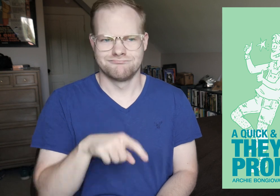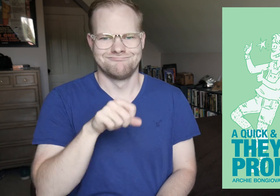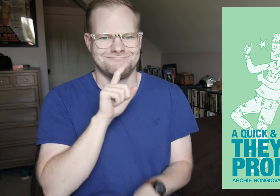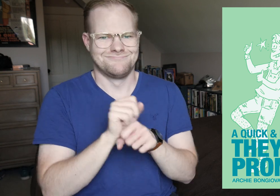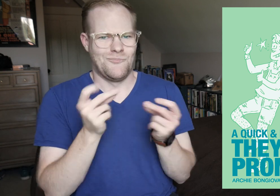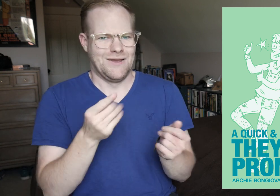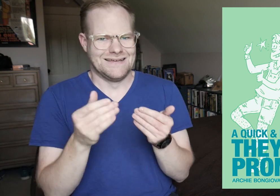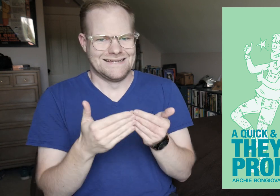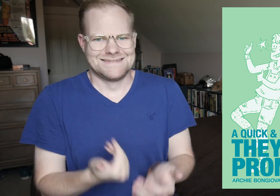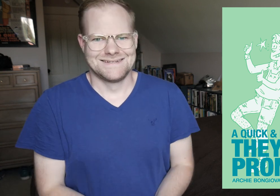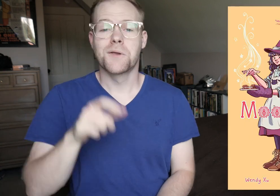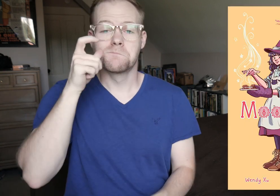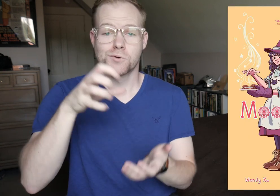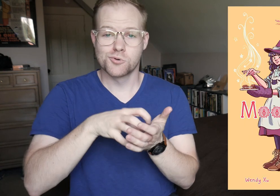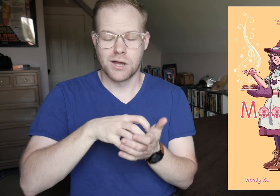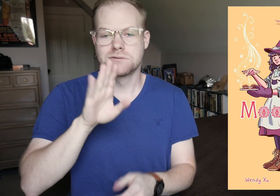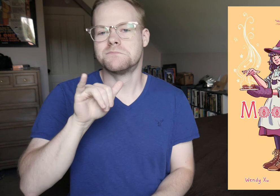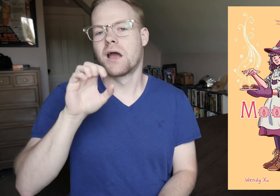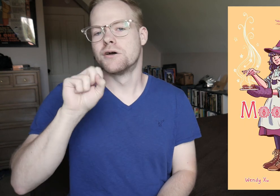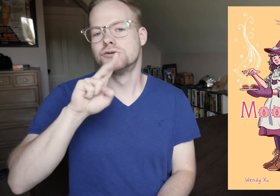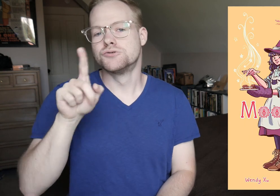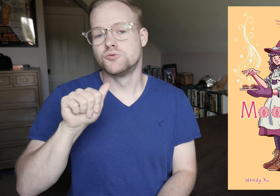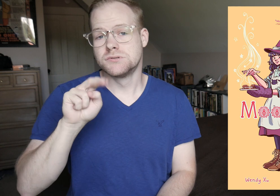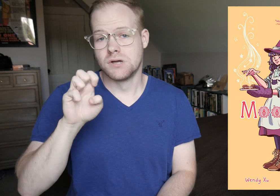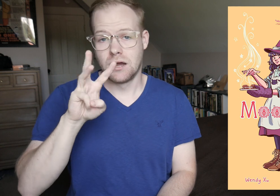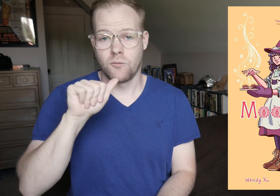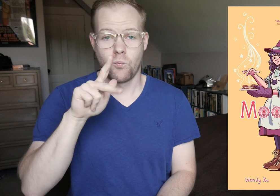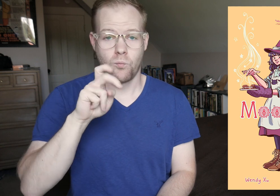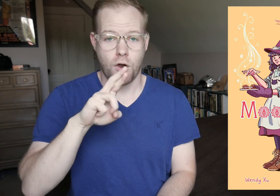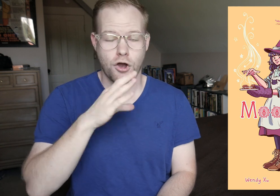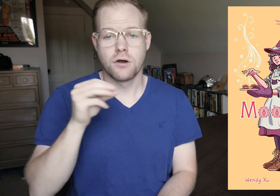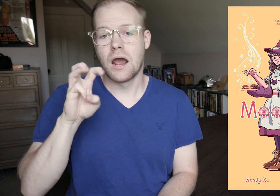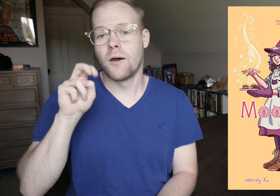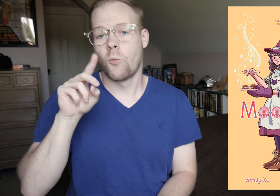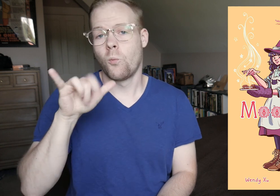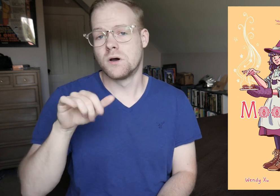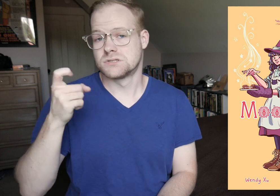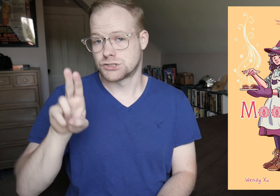This is indeed quick and easy! Mooncakes by Suzanne Walker and Wendy Xu.